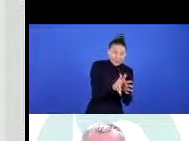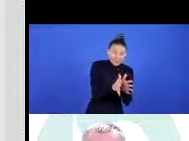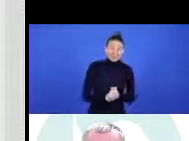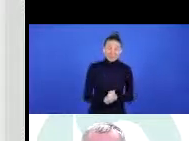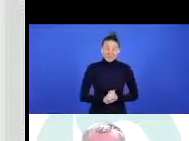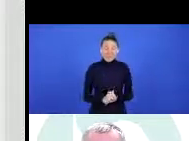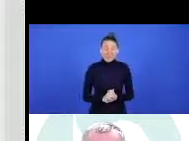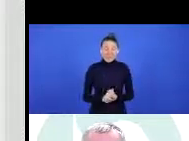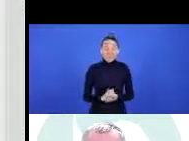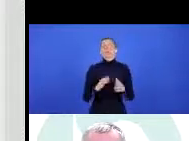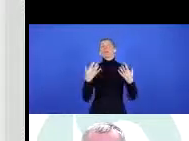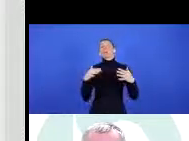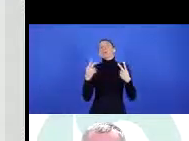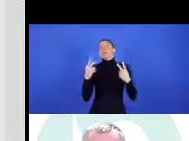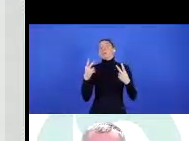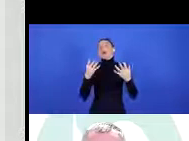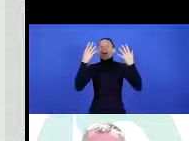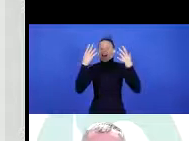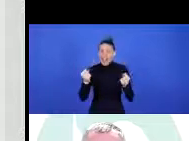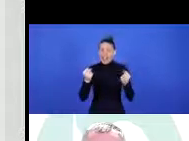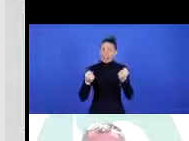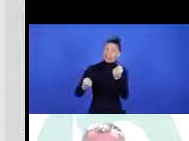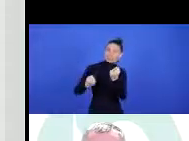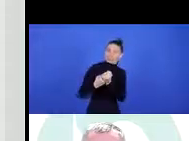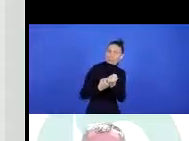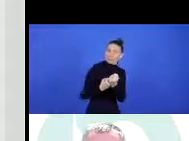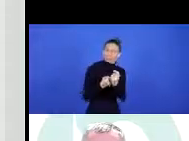, and it is important that we have advocacy